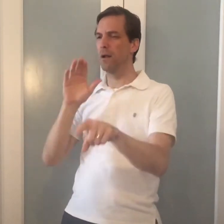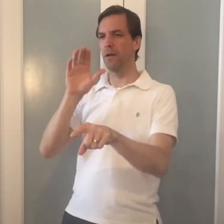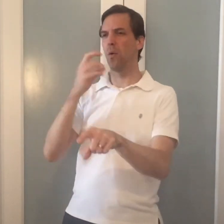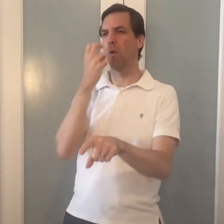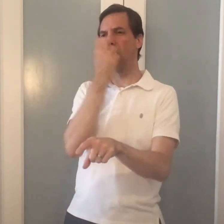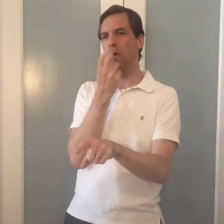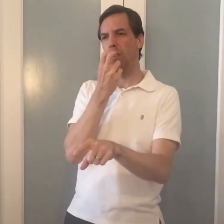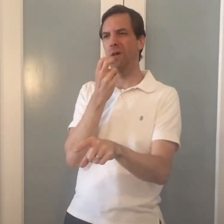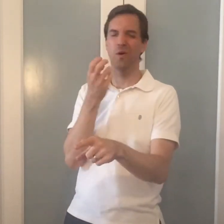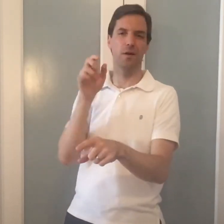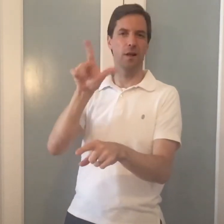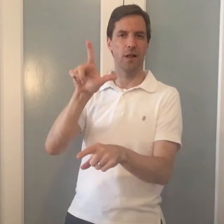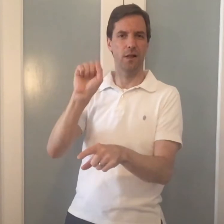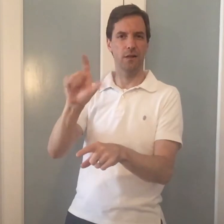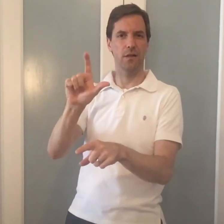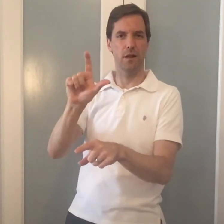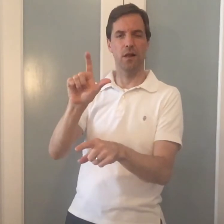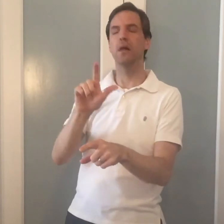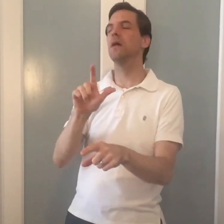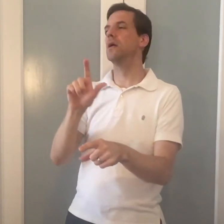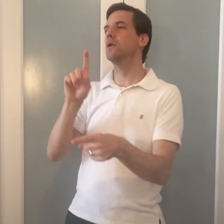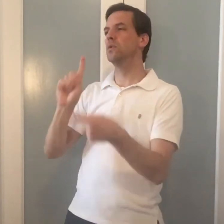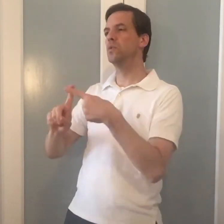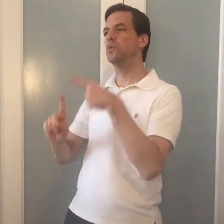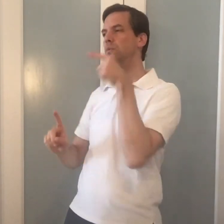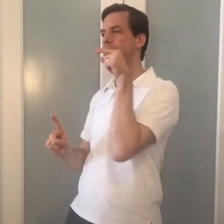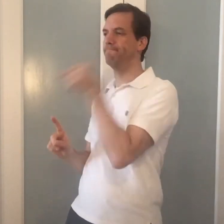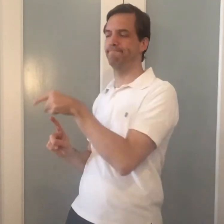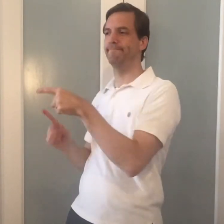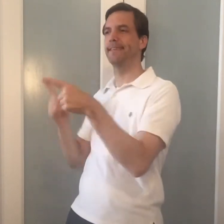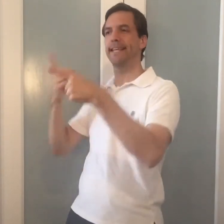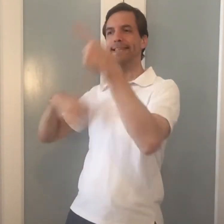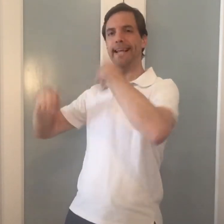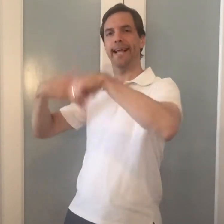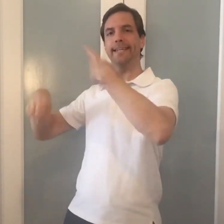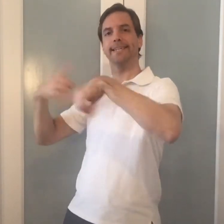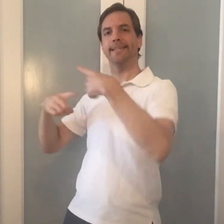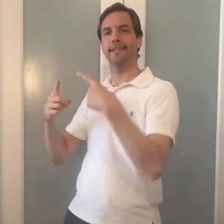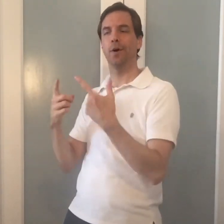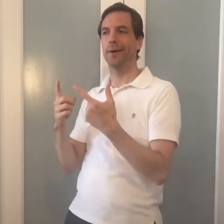compare "oral" children or "listening and spoken language" groups to a group of